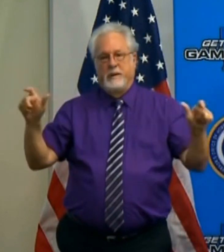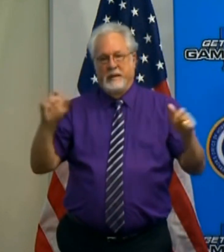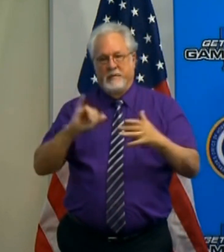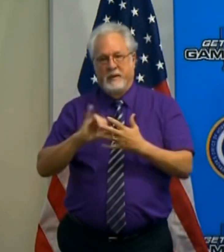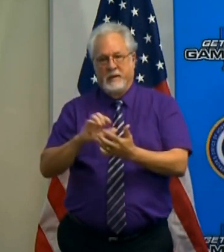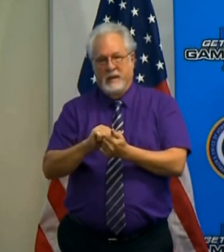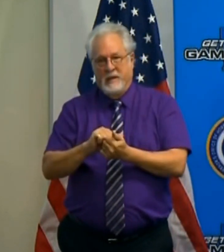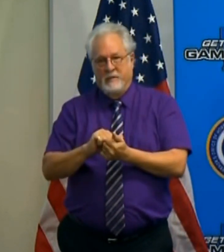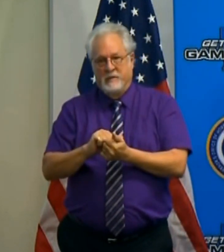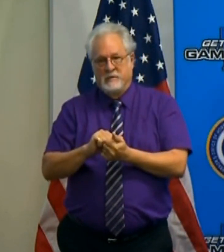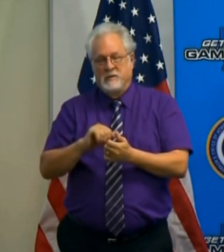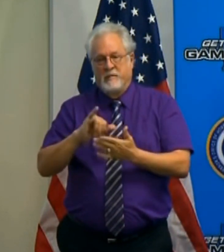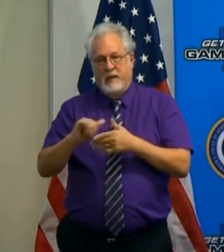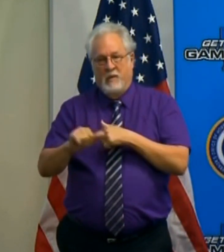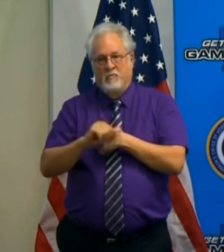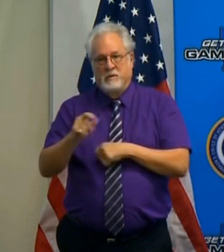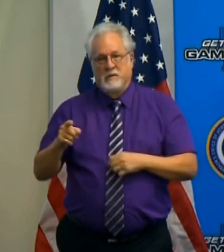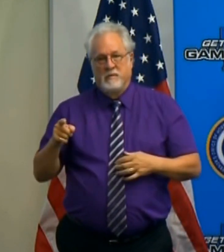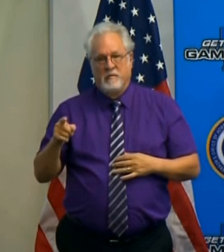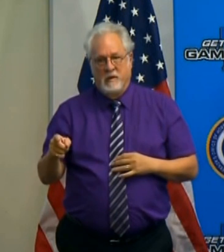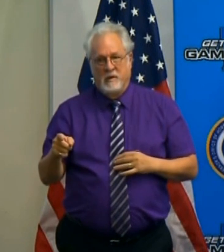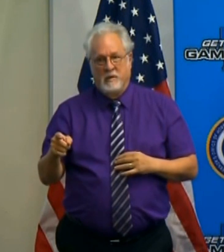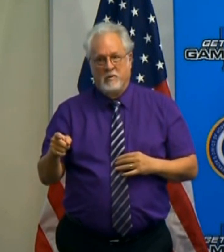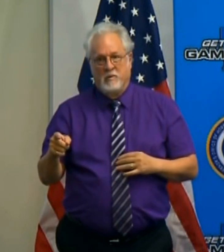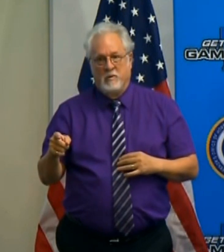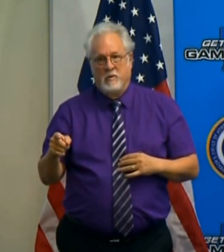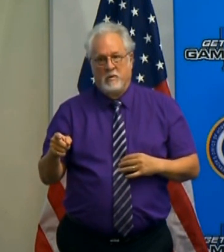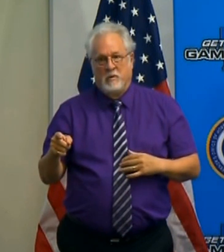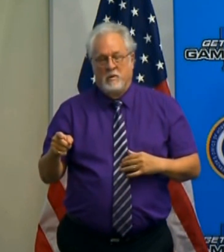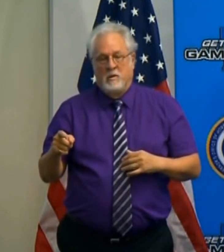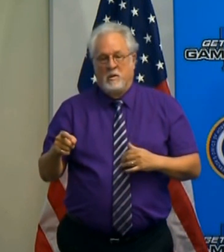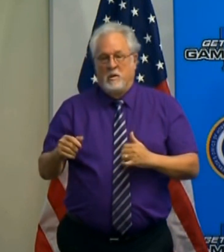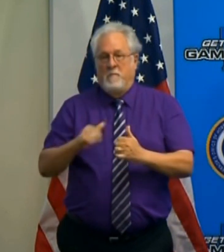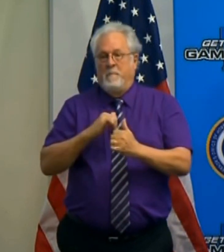and that the risks are there um beyond the water so if